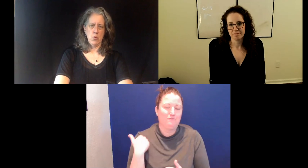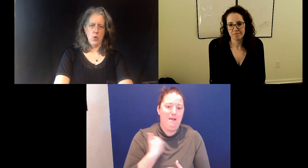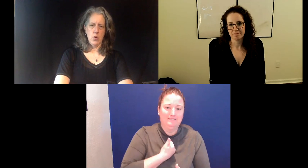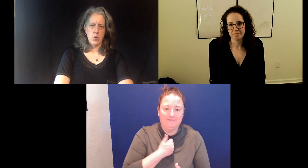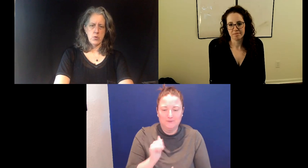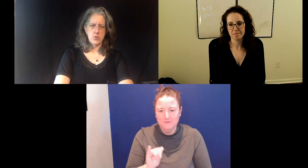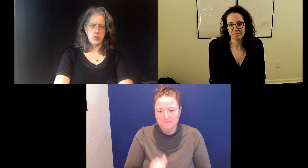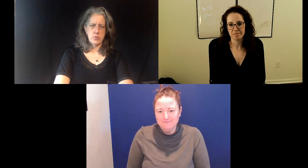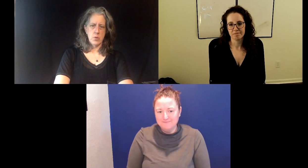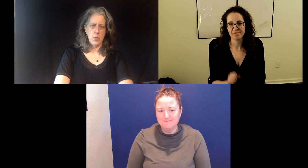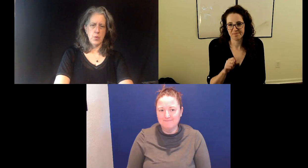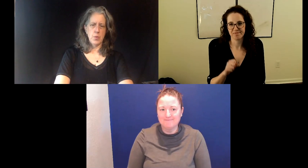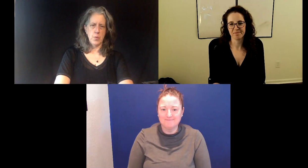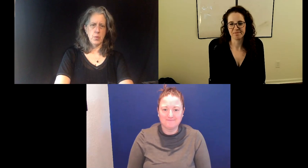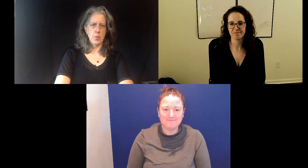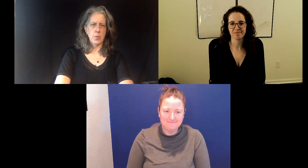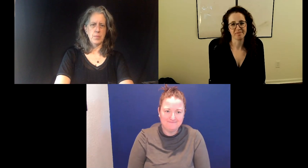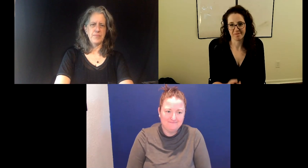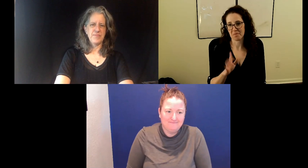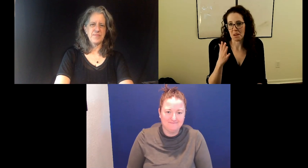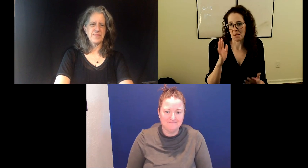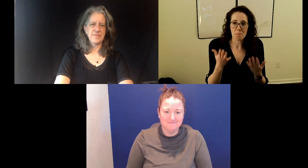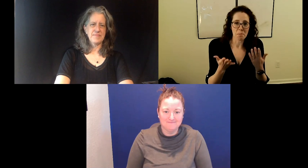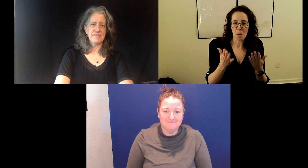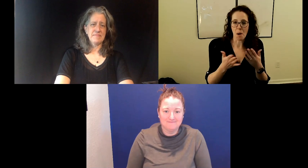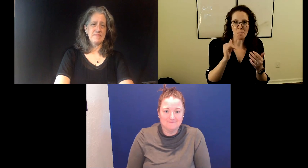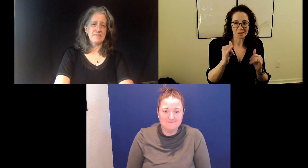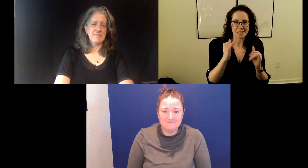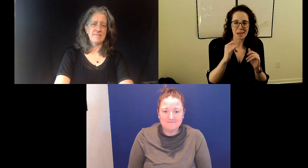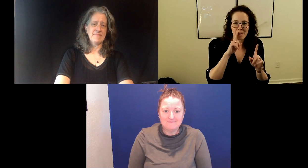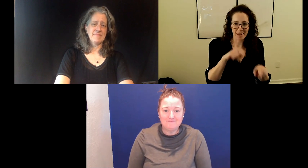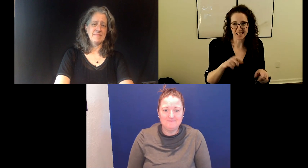motivation so i had to remind myself that this is something that i could use to keep them engaged